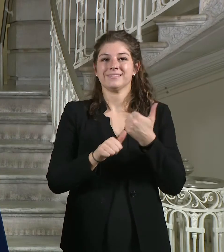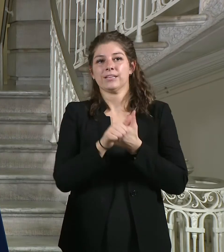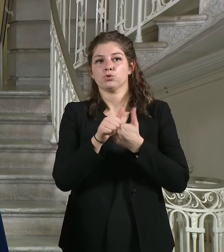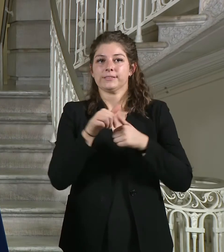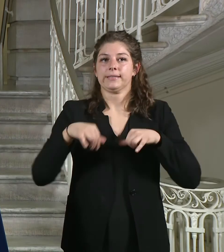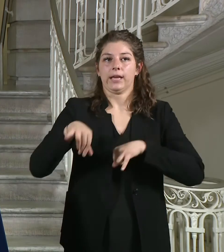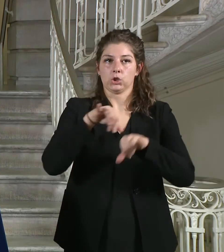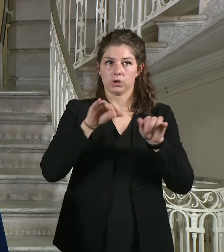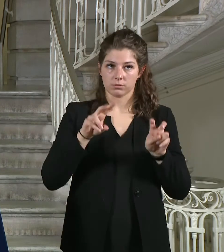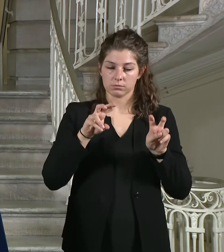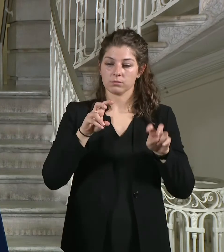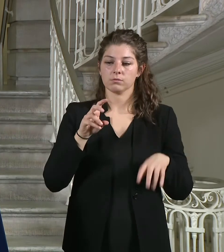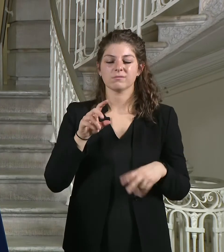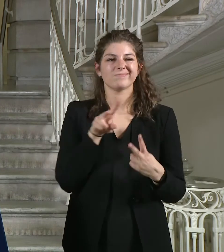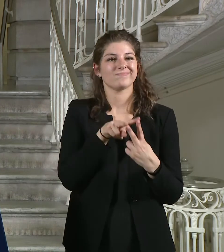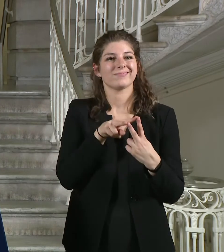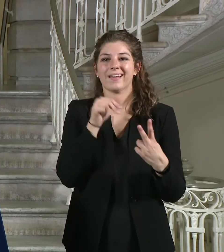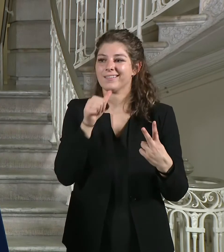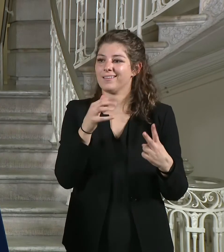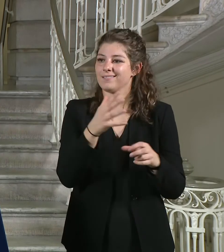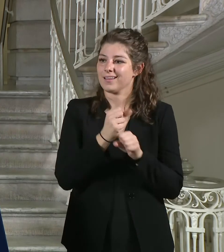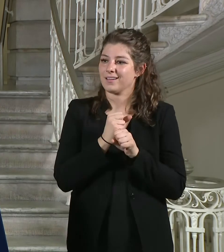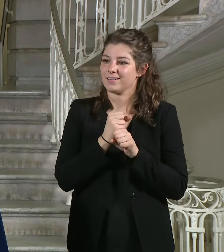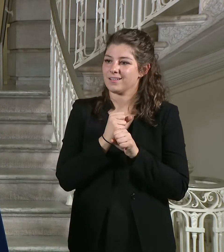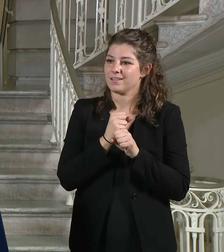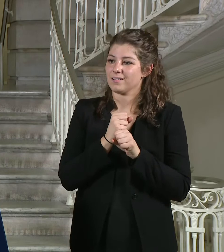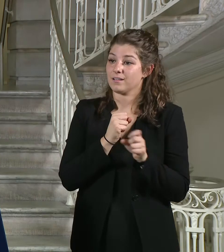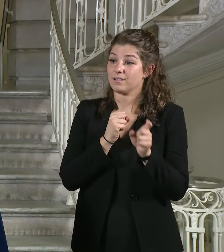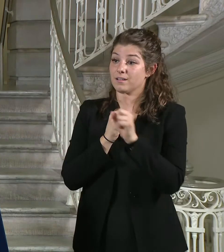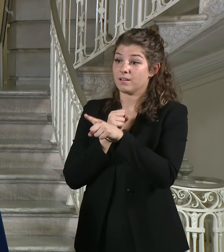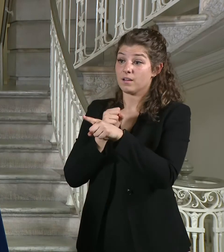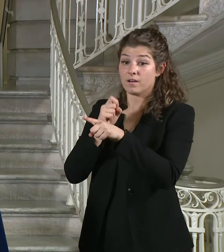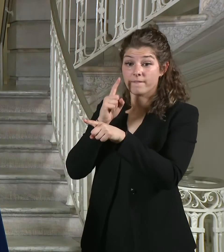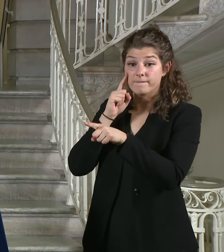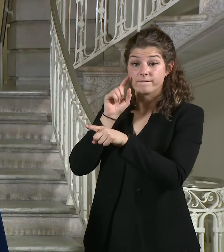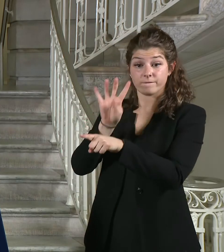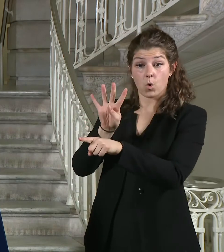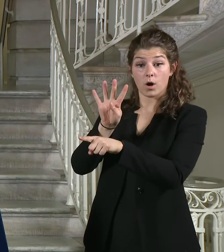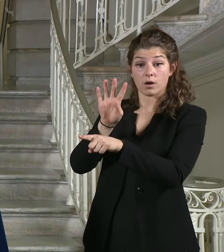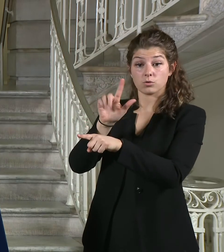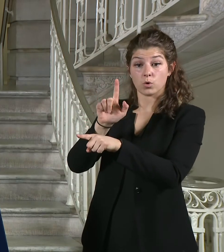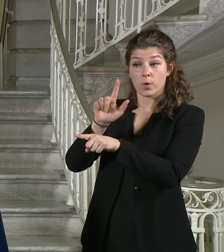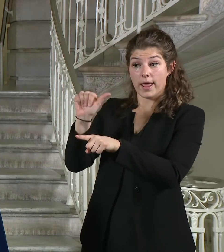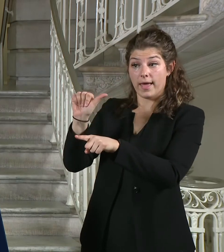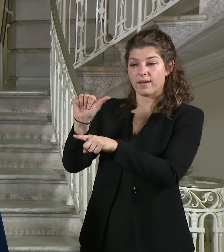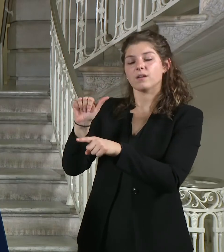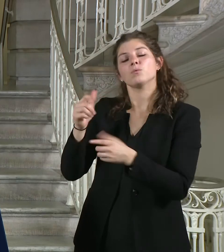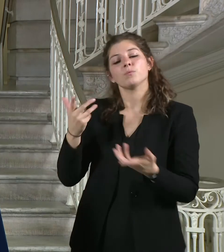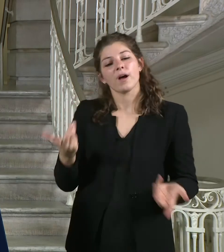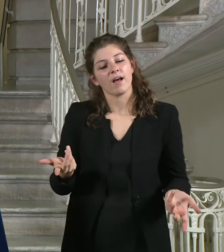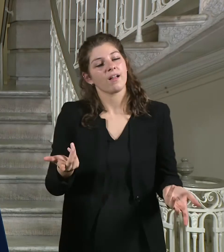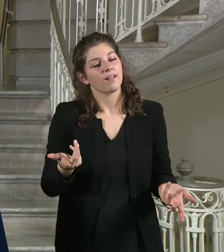THINK THAT WAS A MISTAKE AND MY BELIEF IN HAVING THE DANGEROUS STANDARD. THOSE